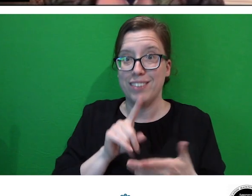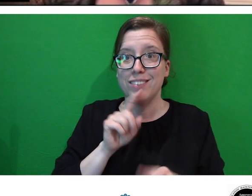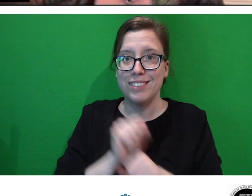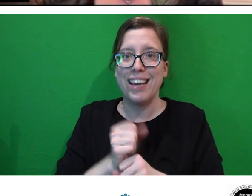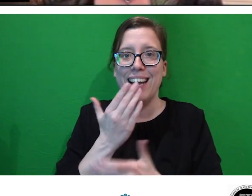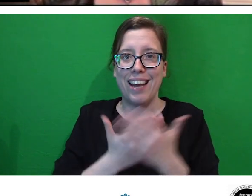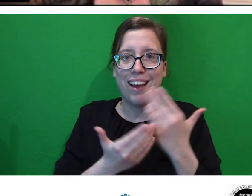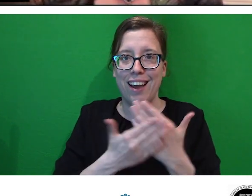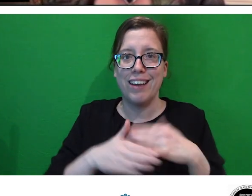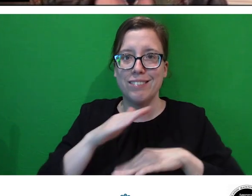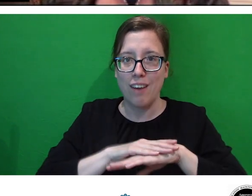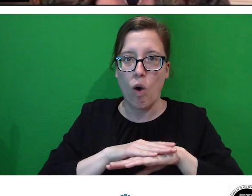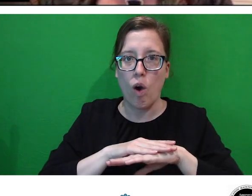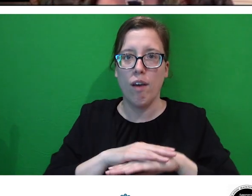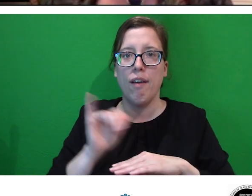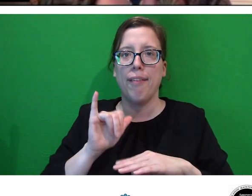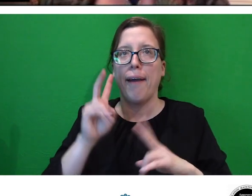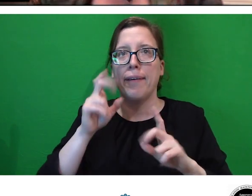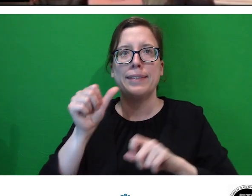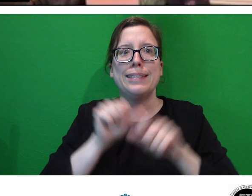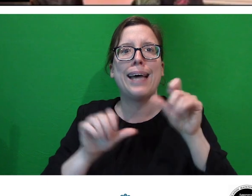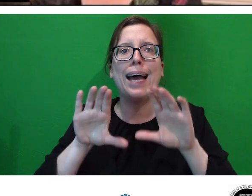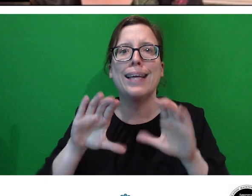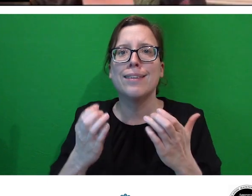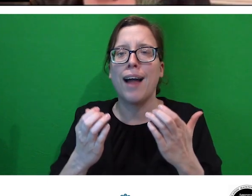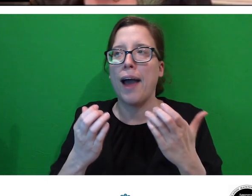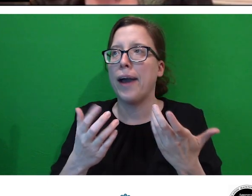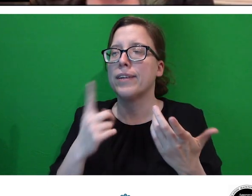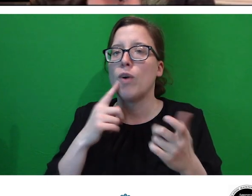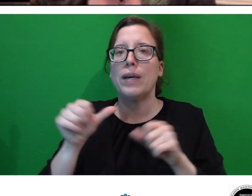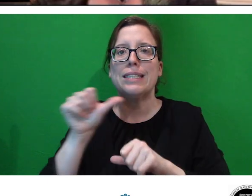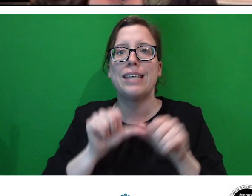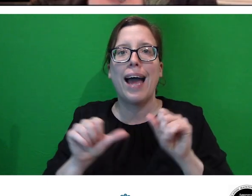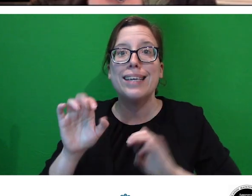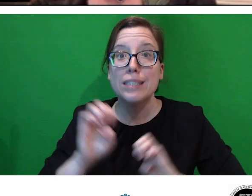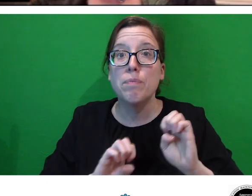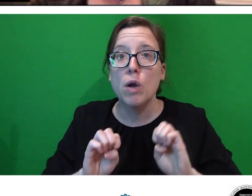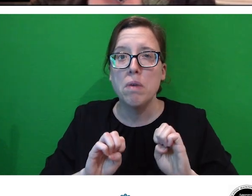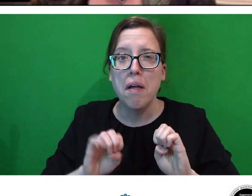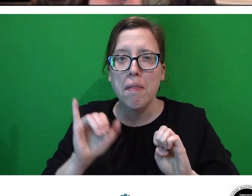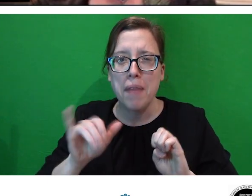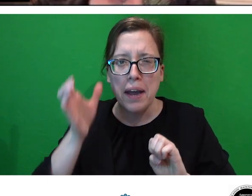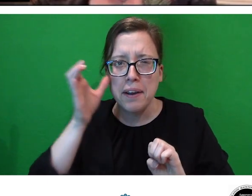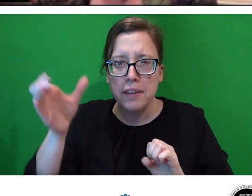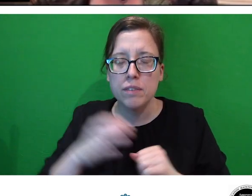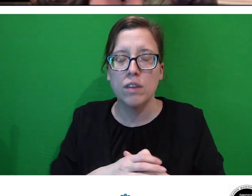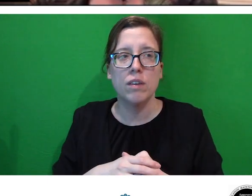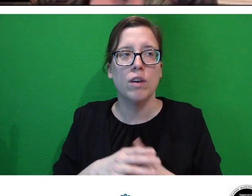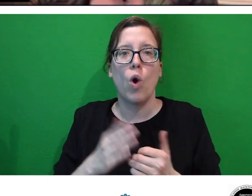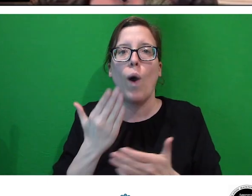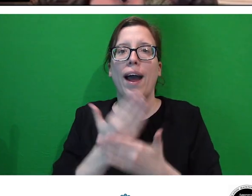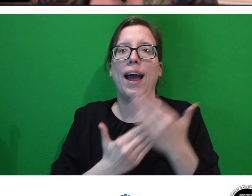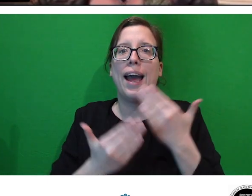And then we're going to buzz through a couple of these slides real fast. Direct learning is hands-on.